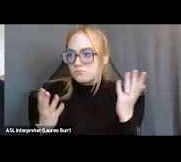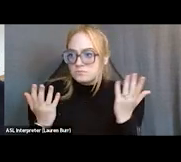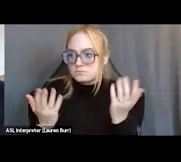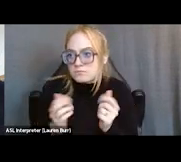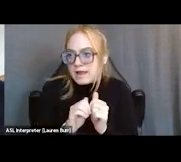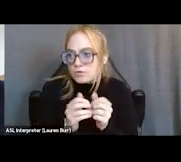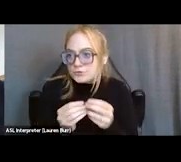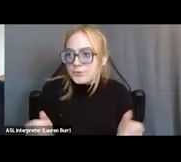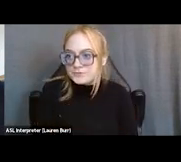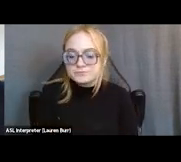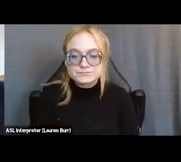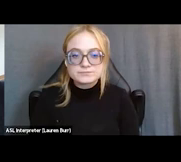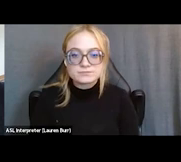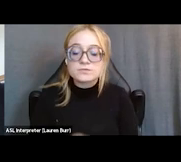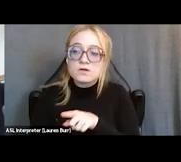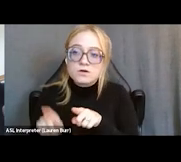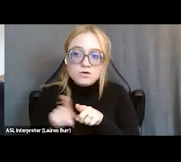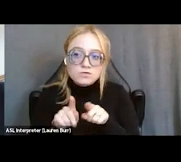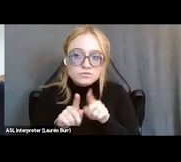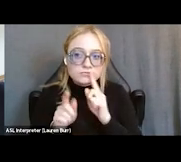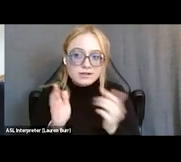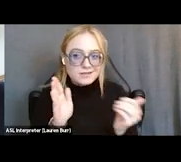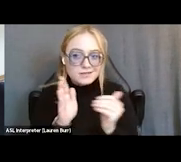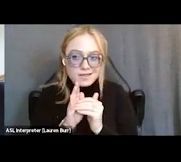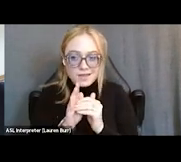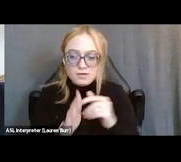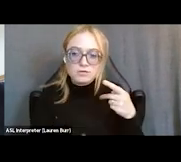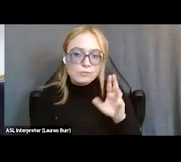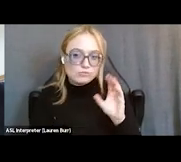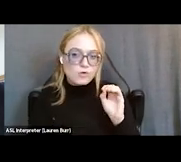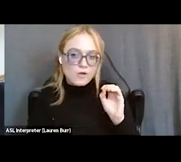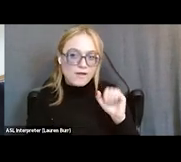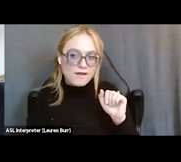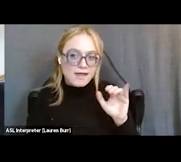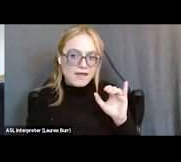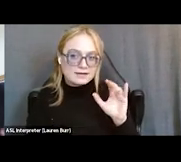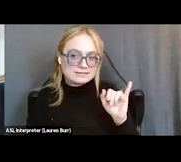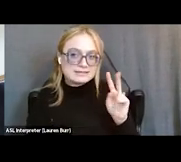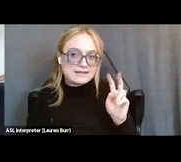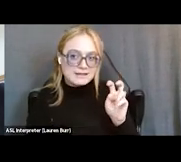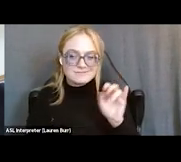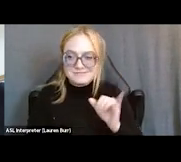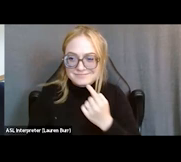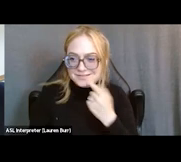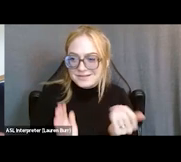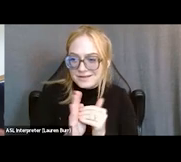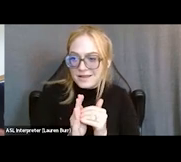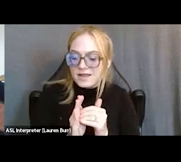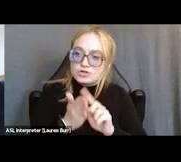Also really, again, being proactive like we've talked about is important and checking in and following up.